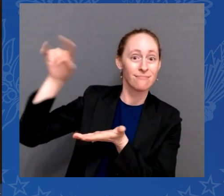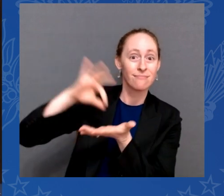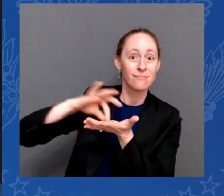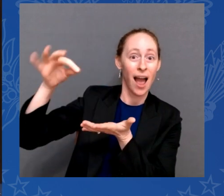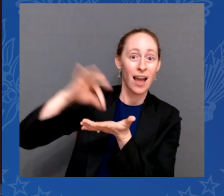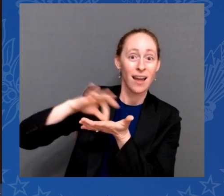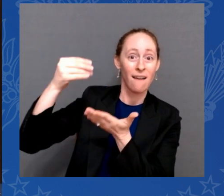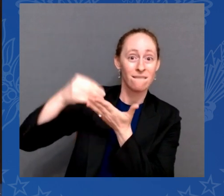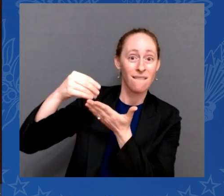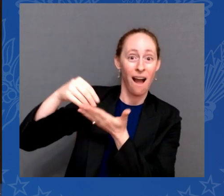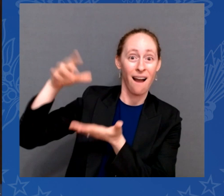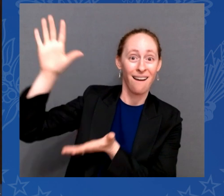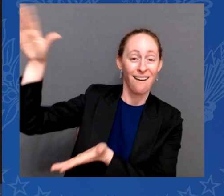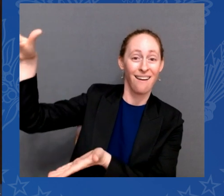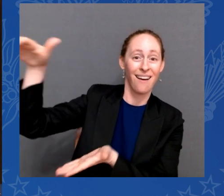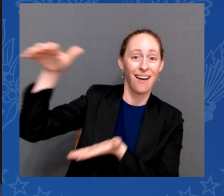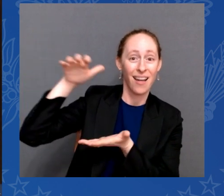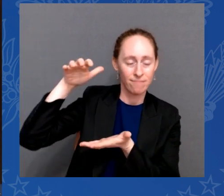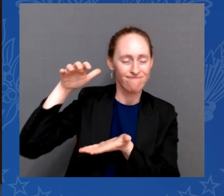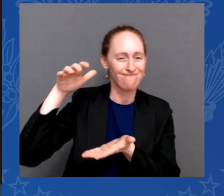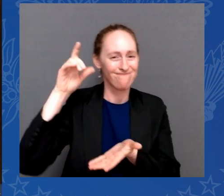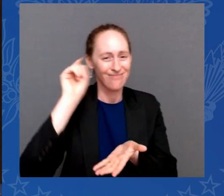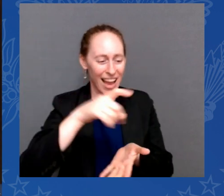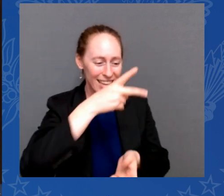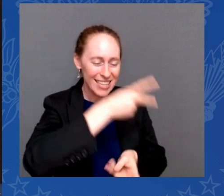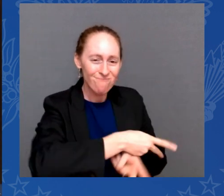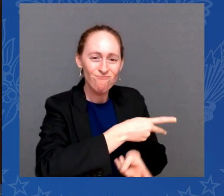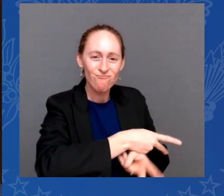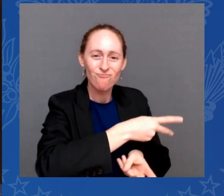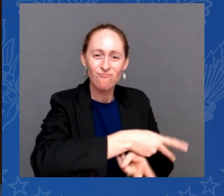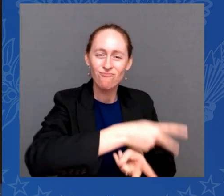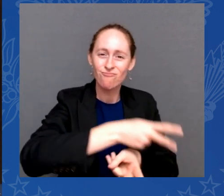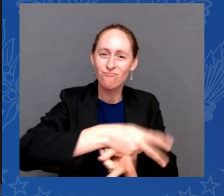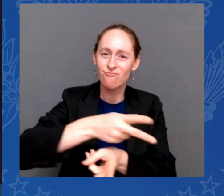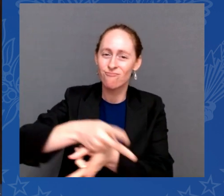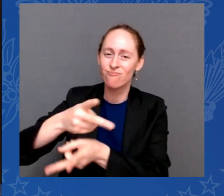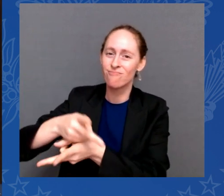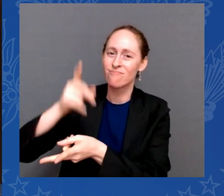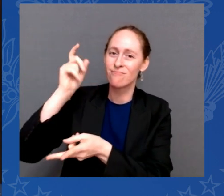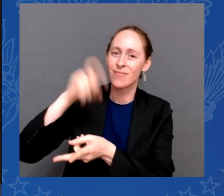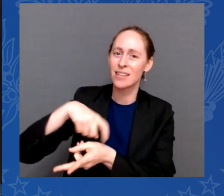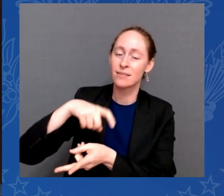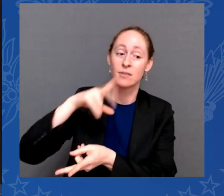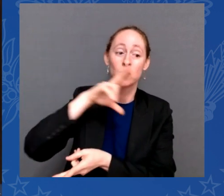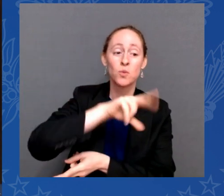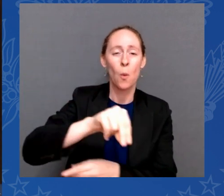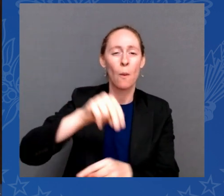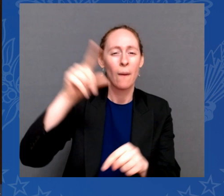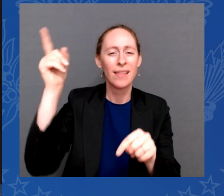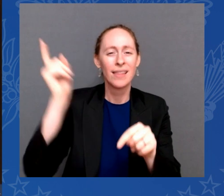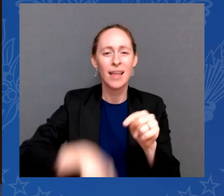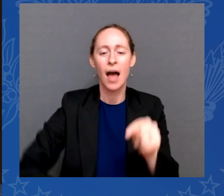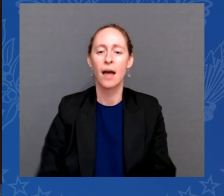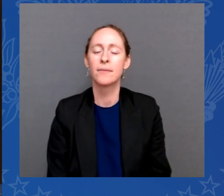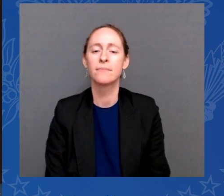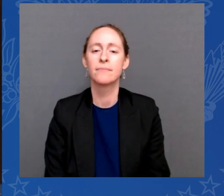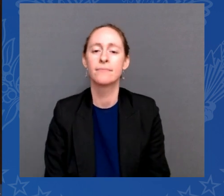As I said when we announced the suit, it does not matter what state a hospital subject to EMTALA